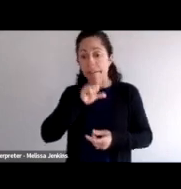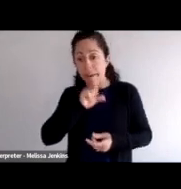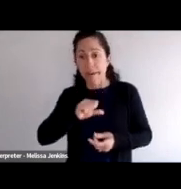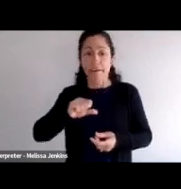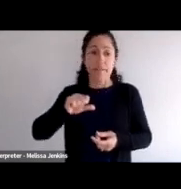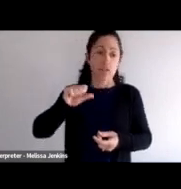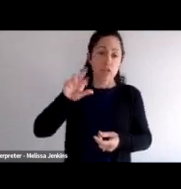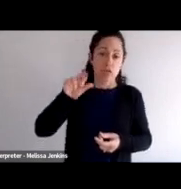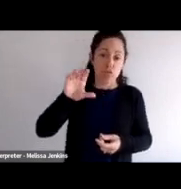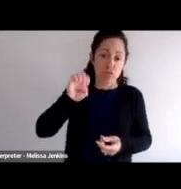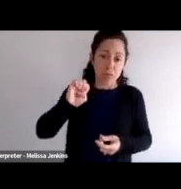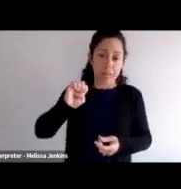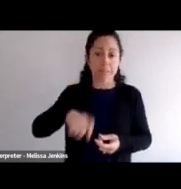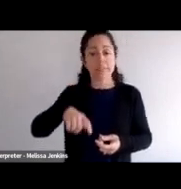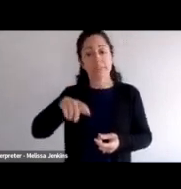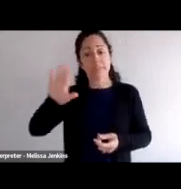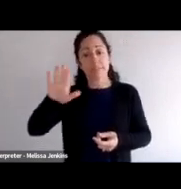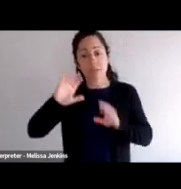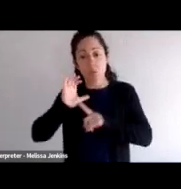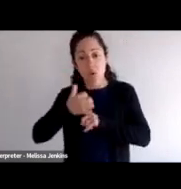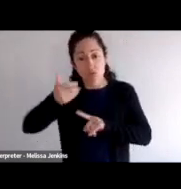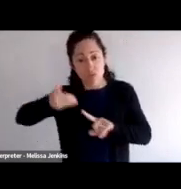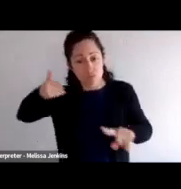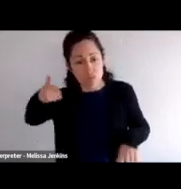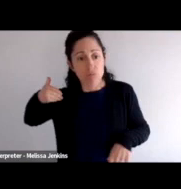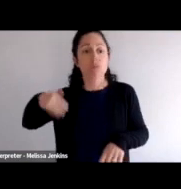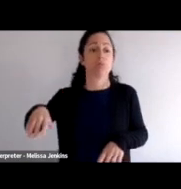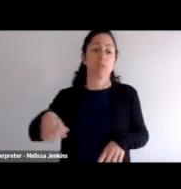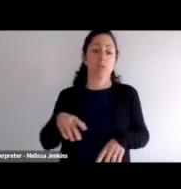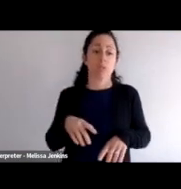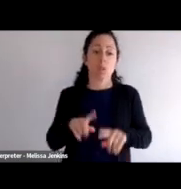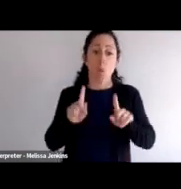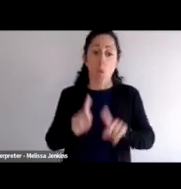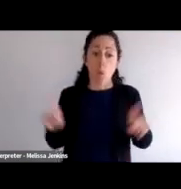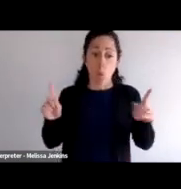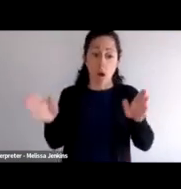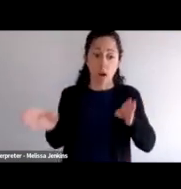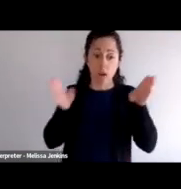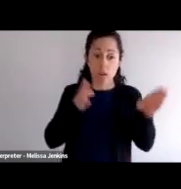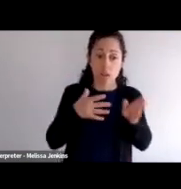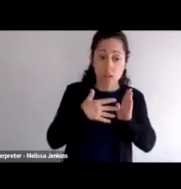studying traits of certain populations or you can choose the second option which is